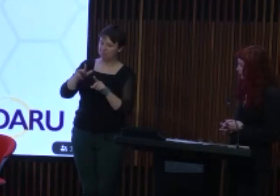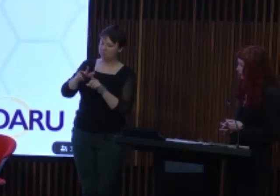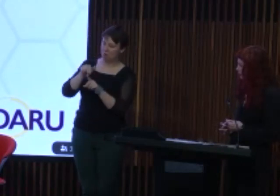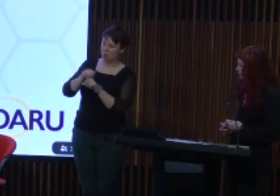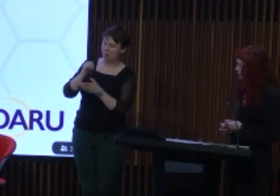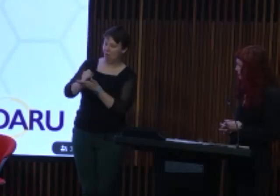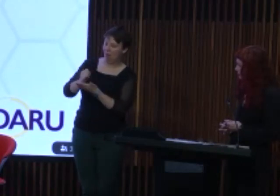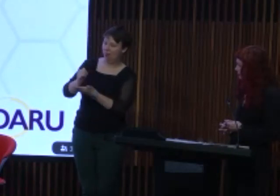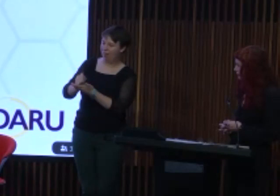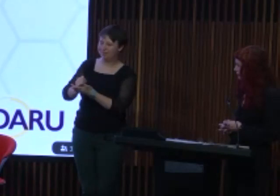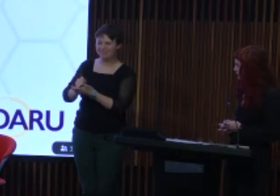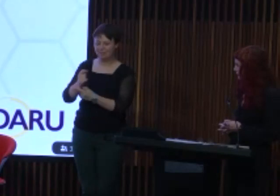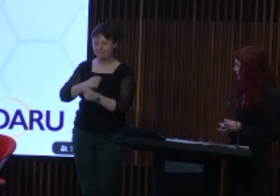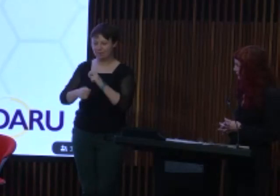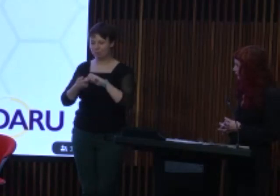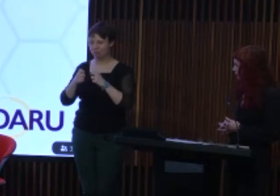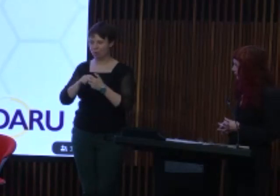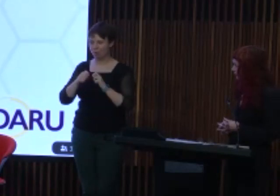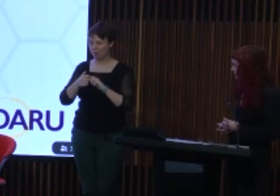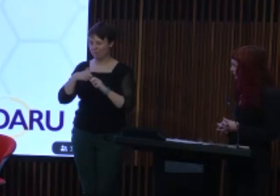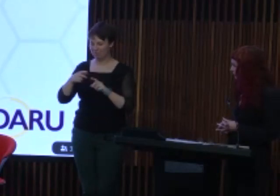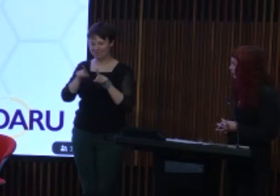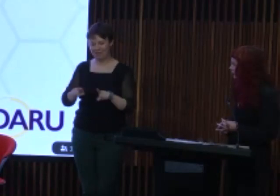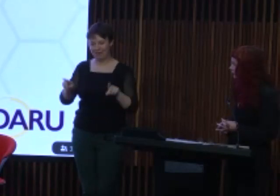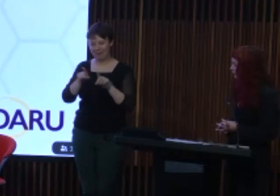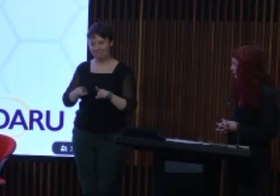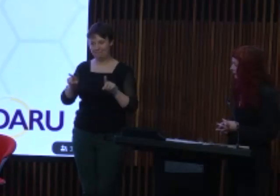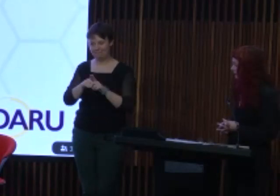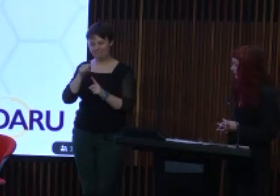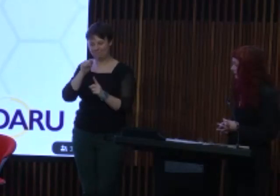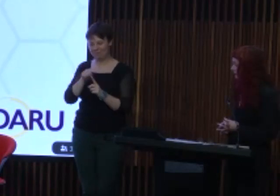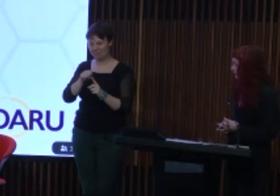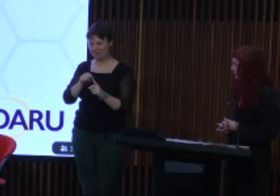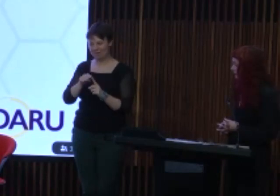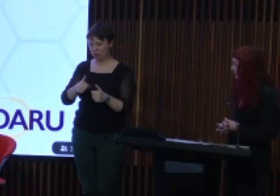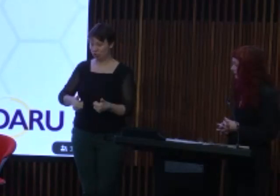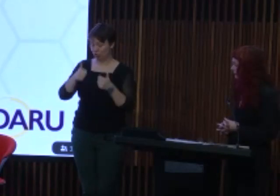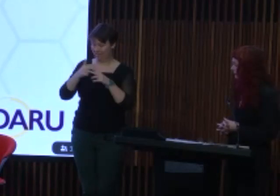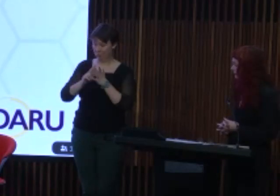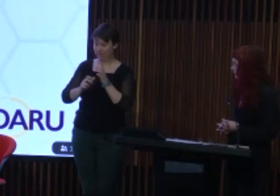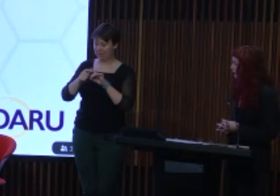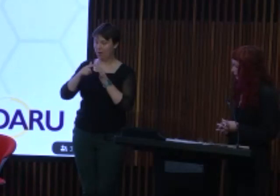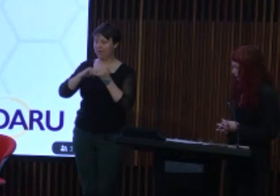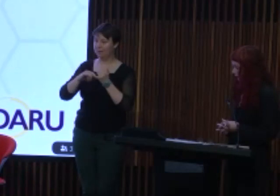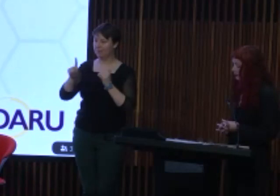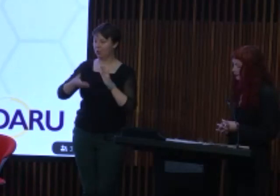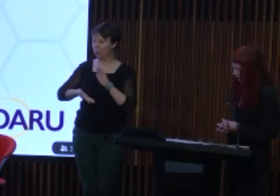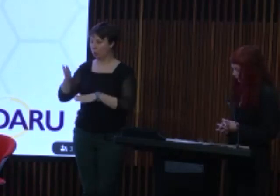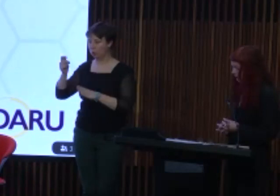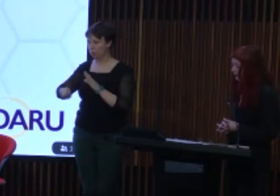And that can be a real problem. That's possibly useful for getting your NDIS plan, but it's not very useful when you have to go to the children's court and explain that, well, yeah,